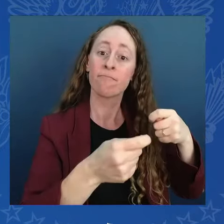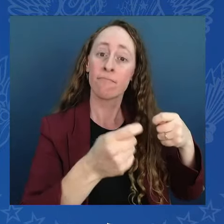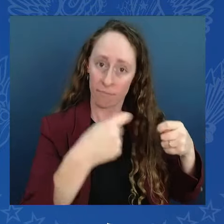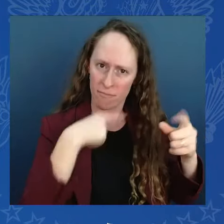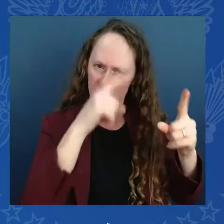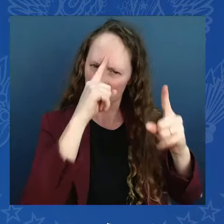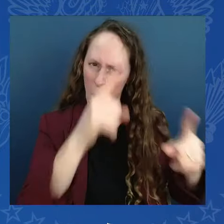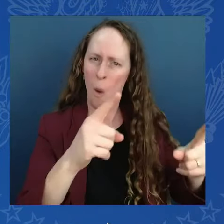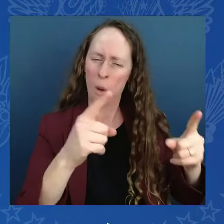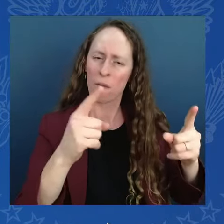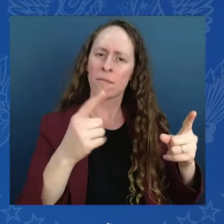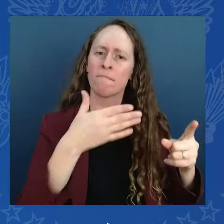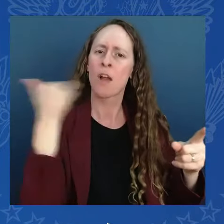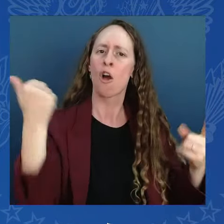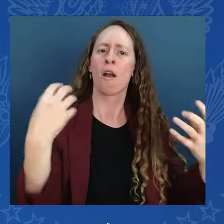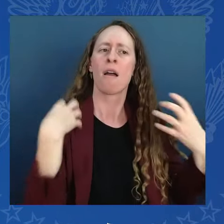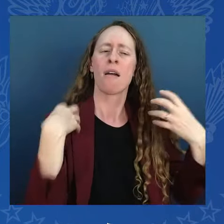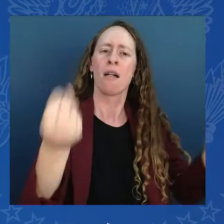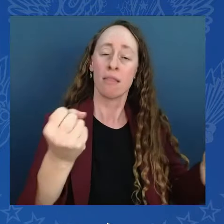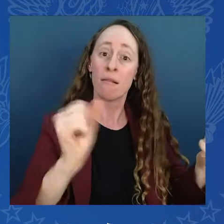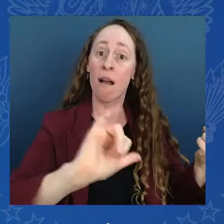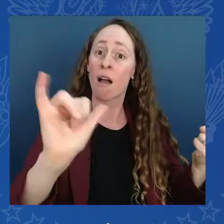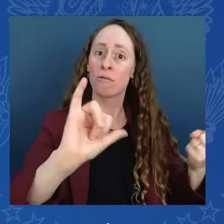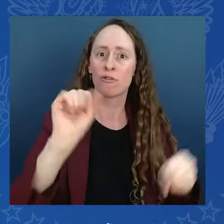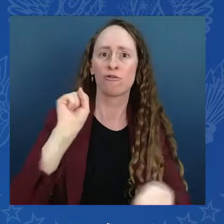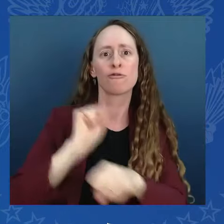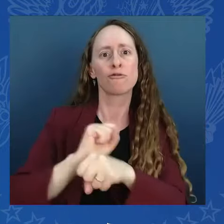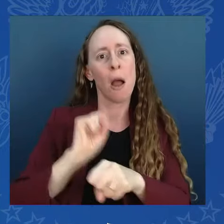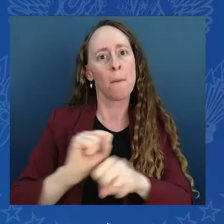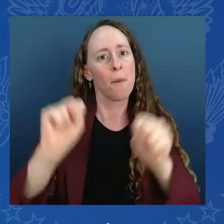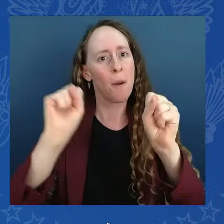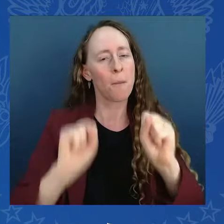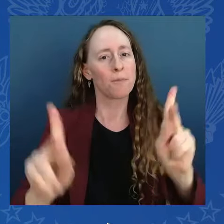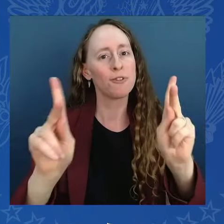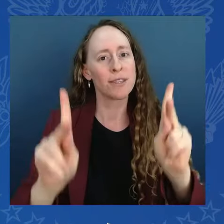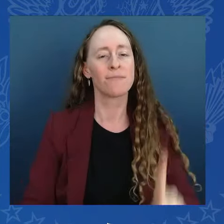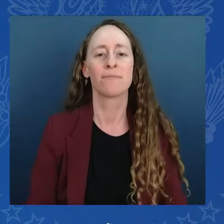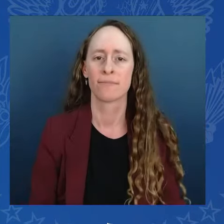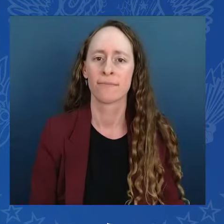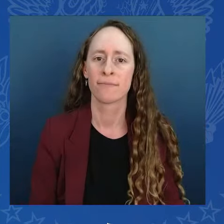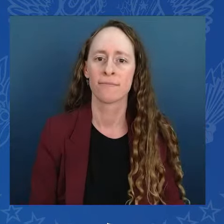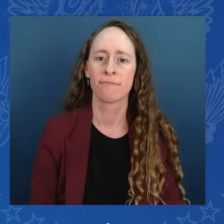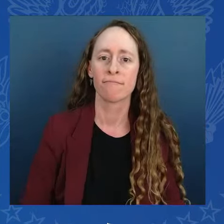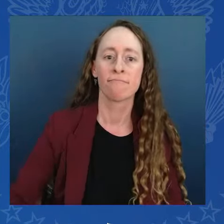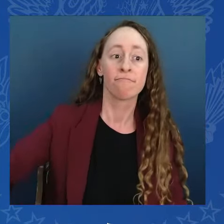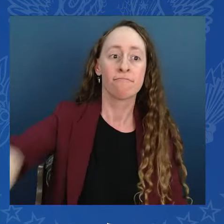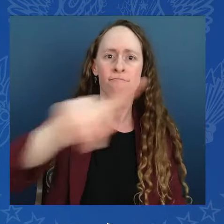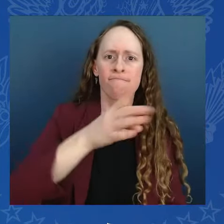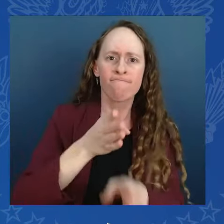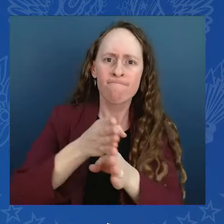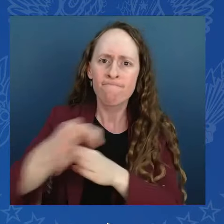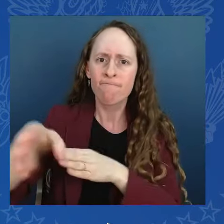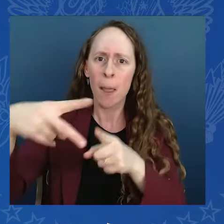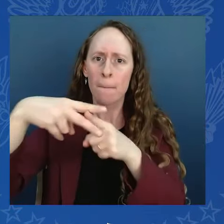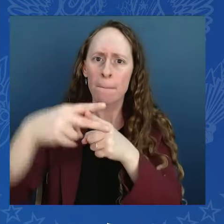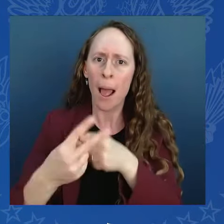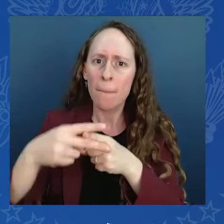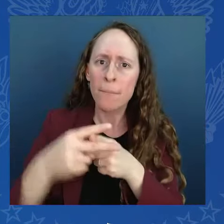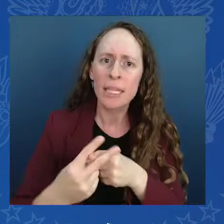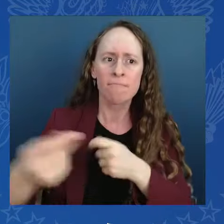plumbers, pipefitters, like Alfonso [Alonso]. That's why my administration is bringing together the city of Milwaukee's local unions, educators,